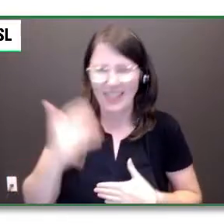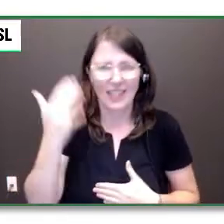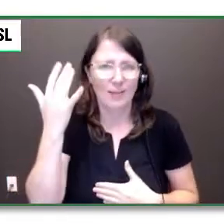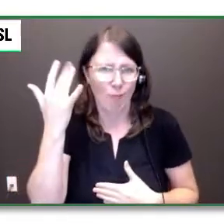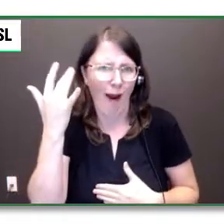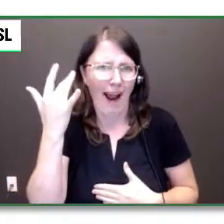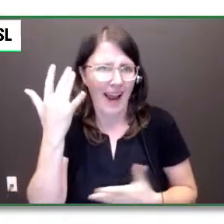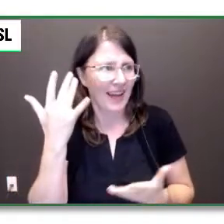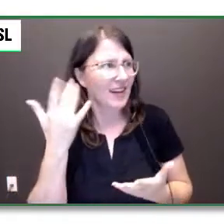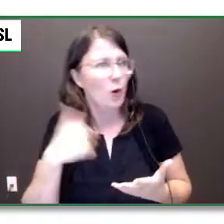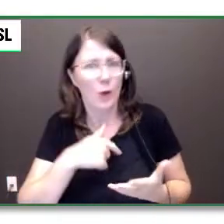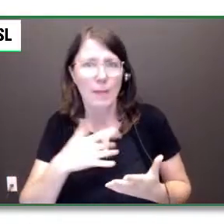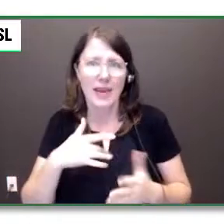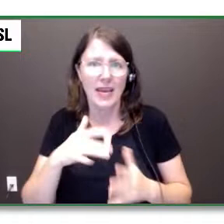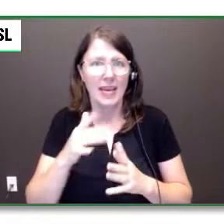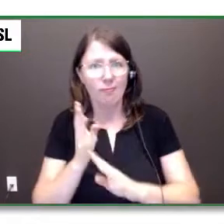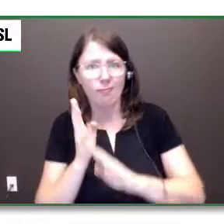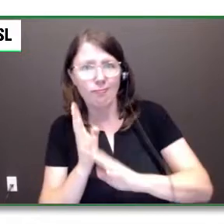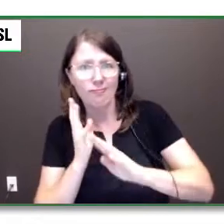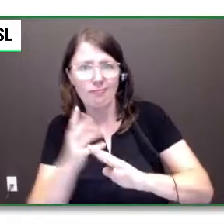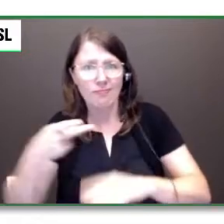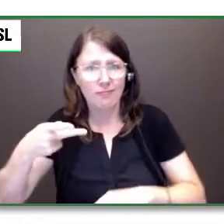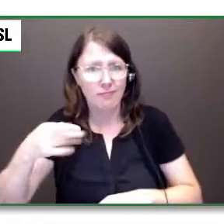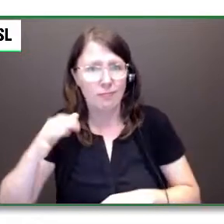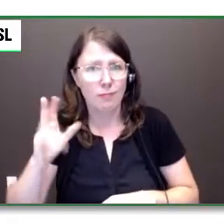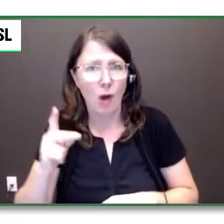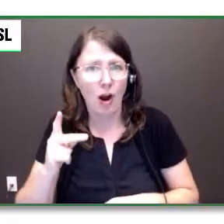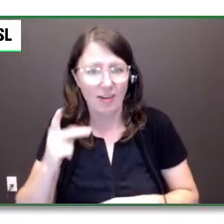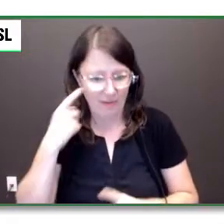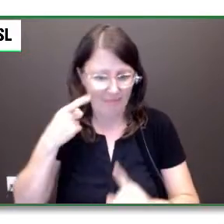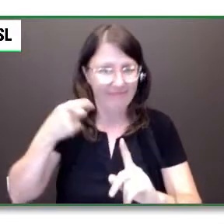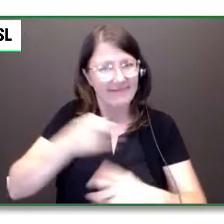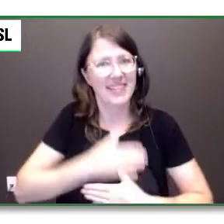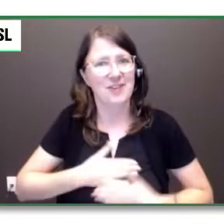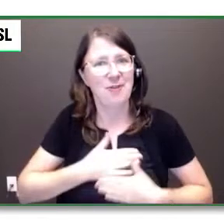Um so the first thing that we needed to do is next